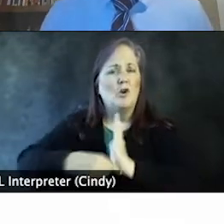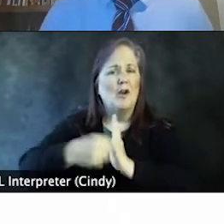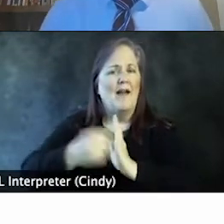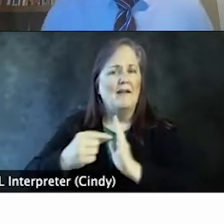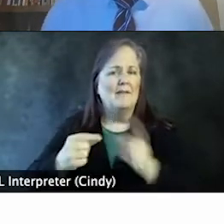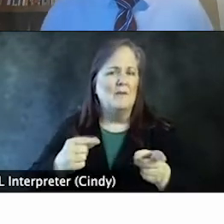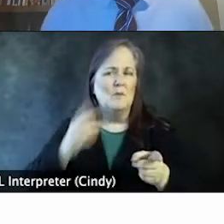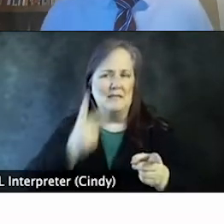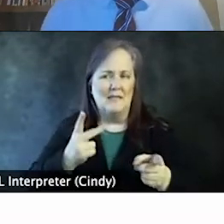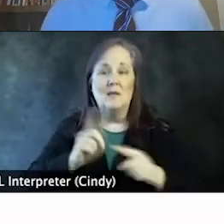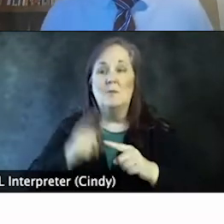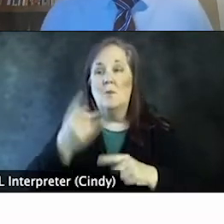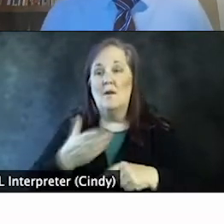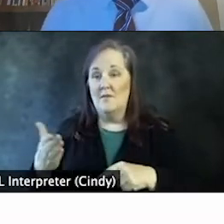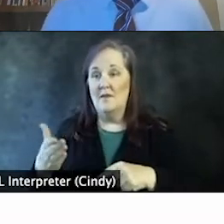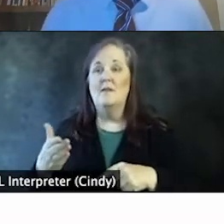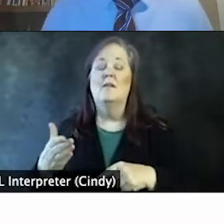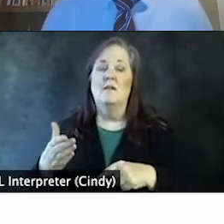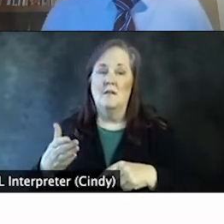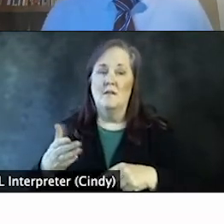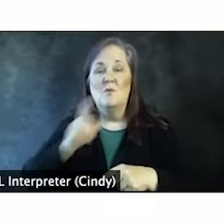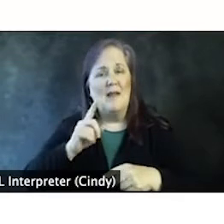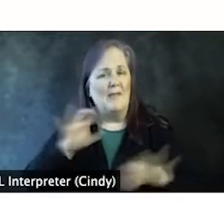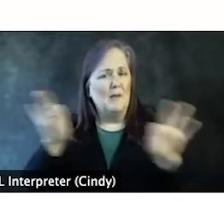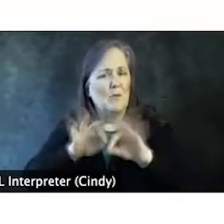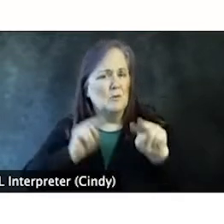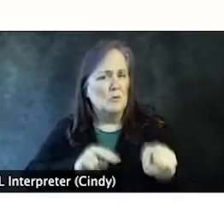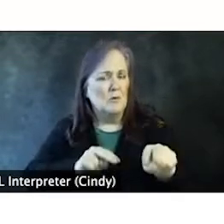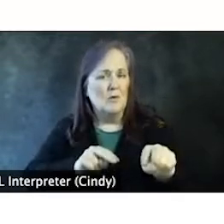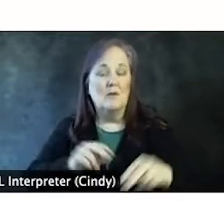And those researchers are the folks who are conducting stem cell research.